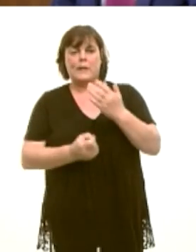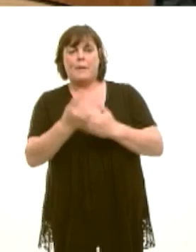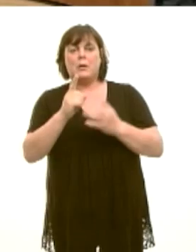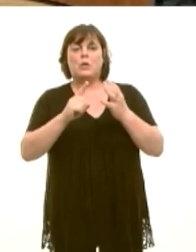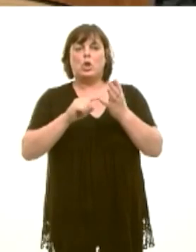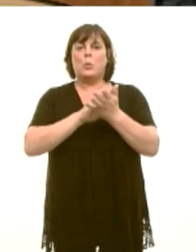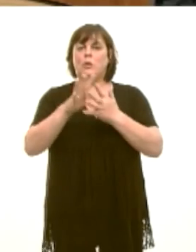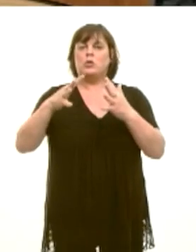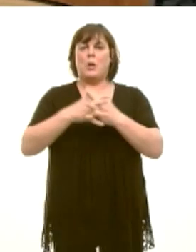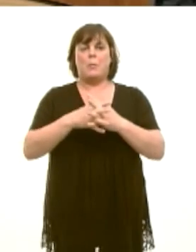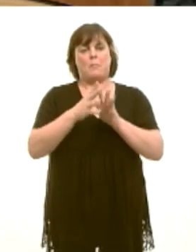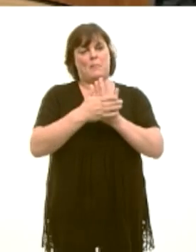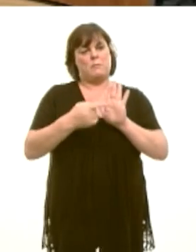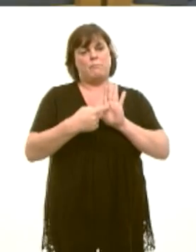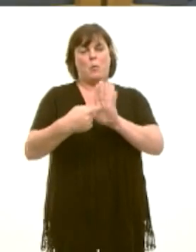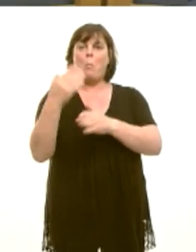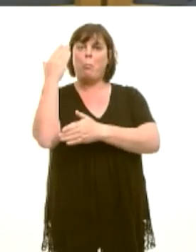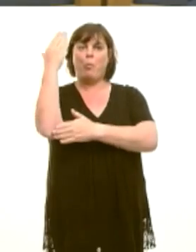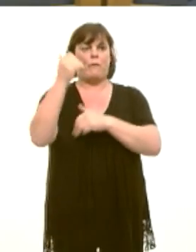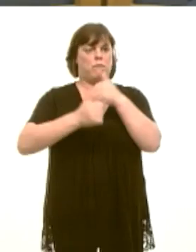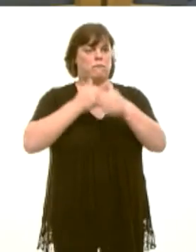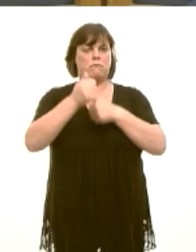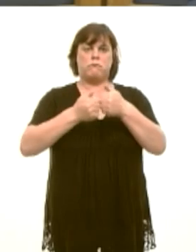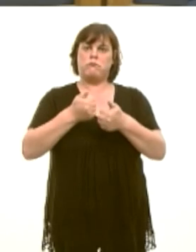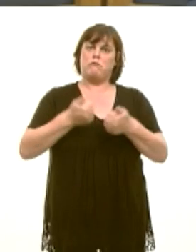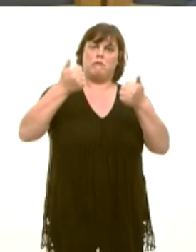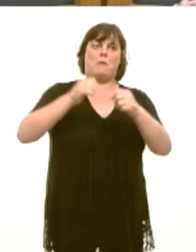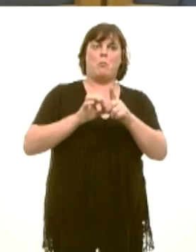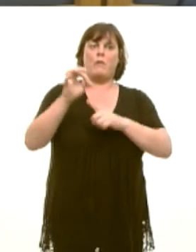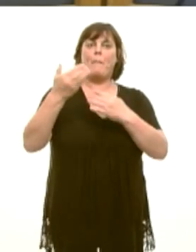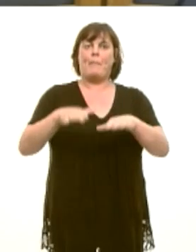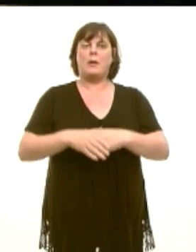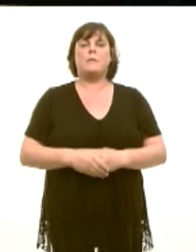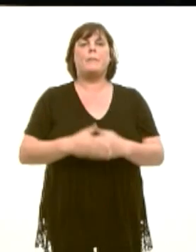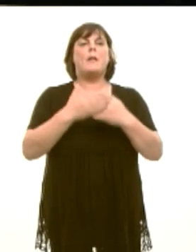Y Llywydd / The Presiding Officer: We now move to the leader of the Welsh Liberal Democrats, Kirsty Williams. Kirsty Williams: Thank you, Presiding Officer.